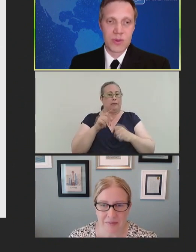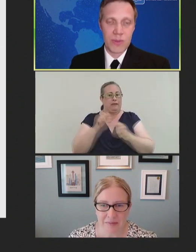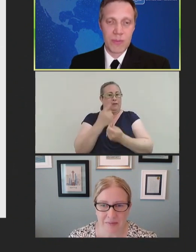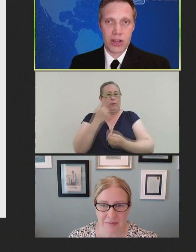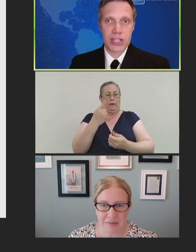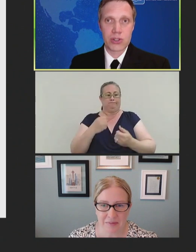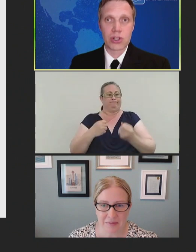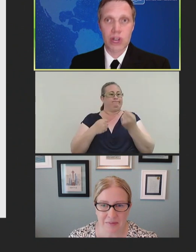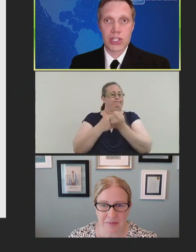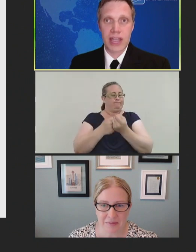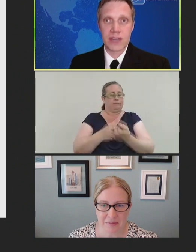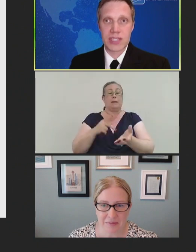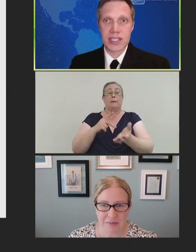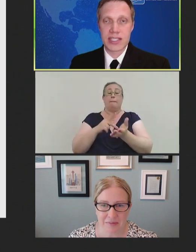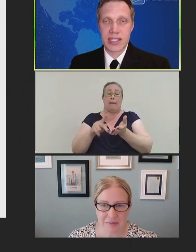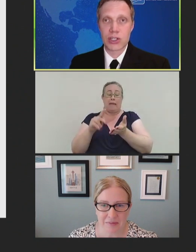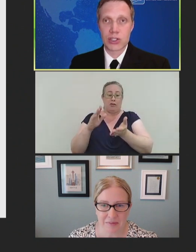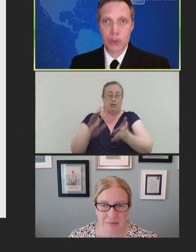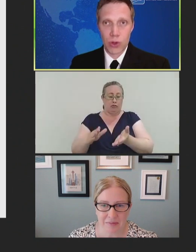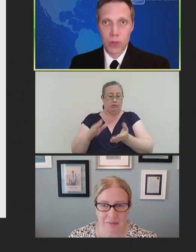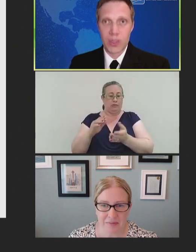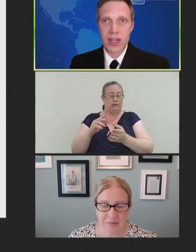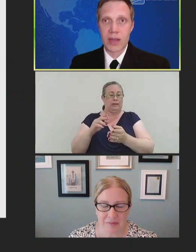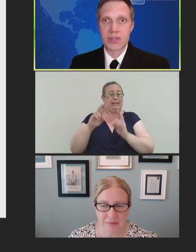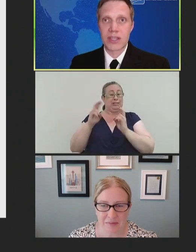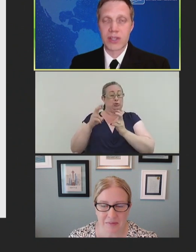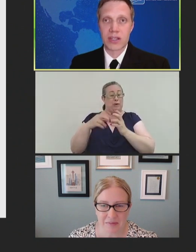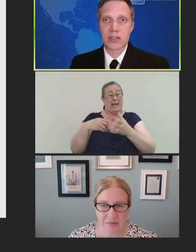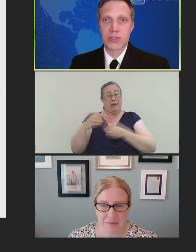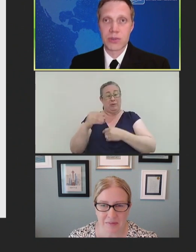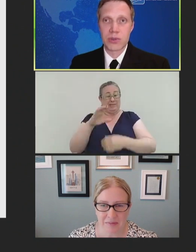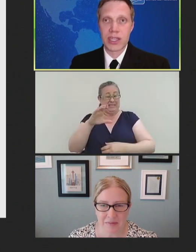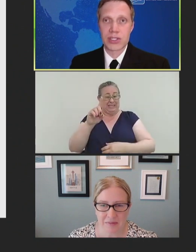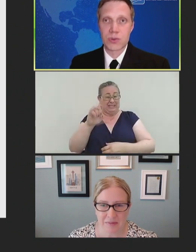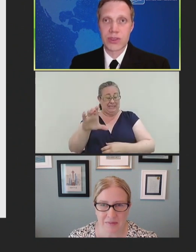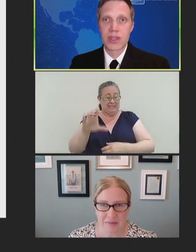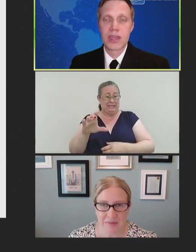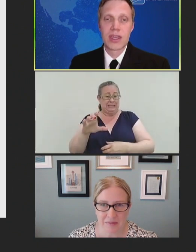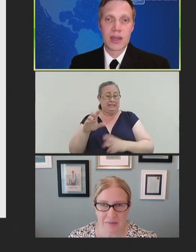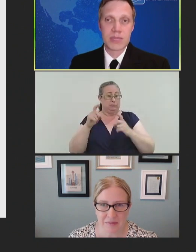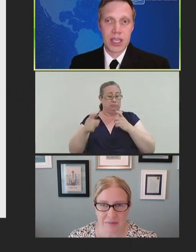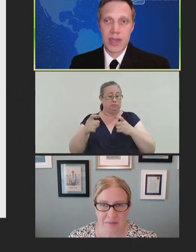the payer issues are largely out of CDC's control but definitely in close communications with CMS